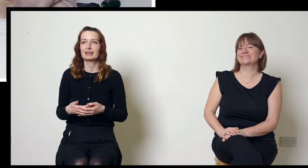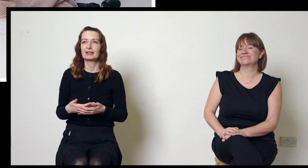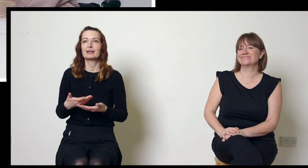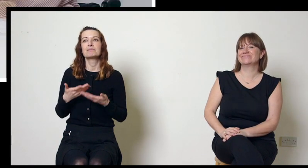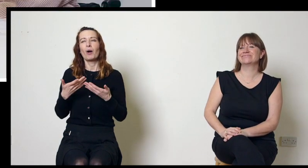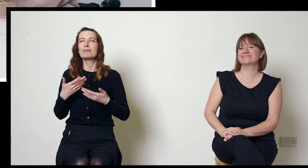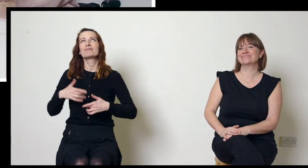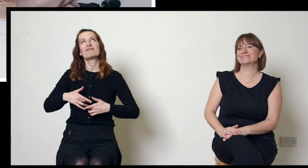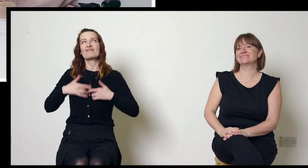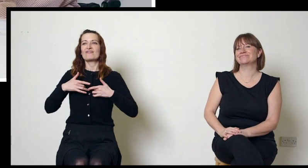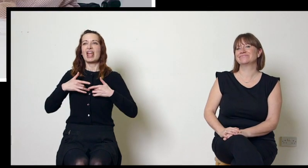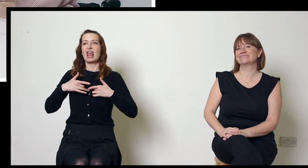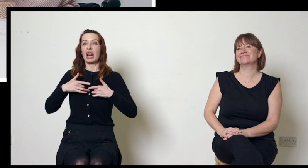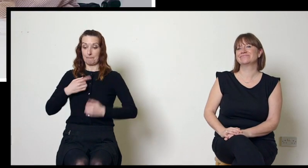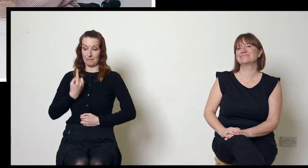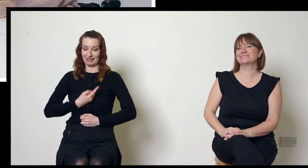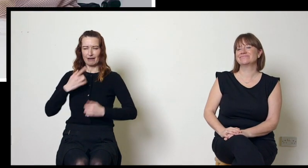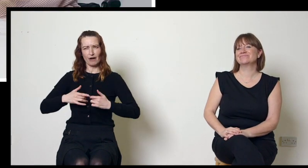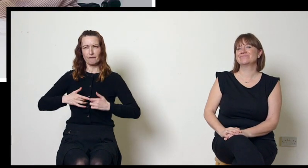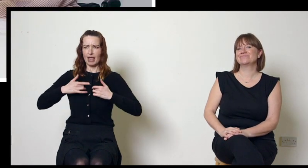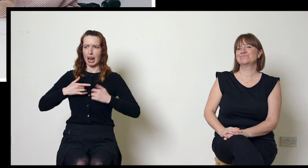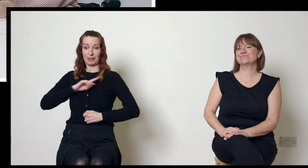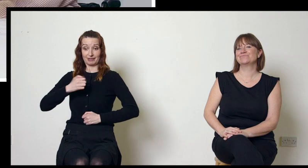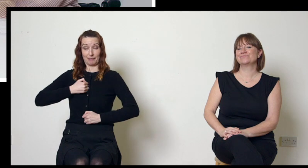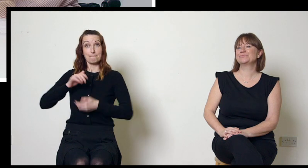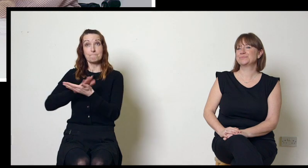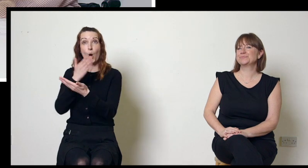But I think from my personal point of view as a poet doing that, it was